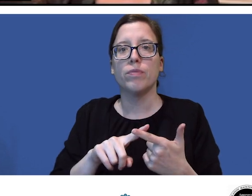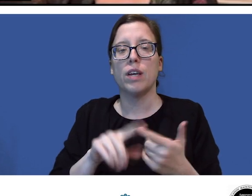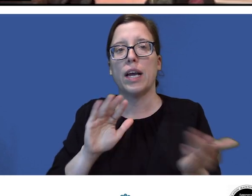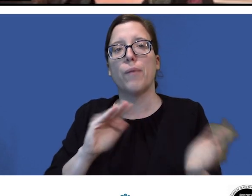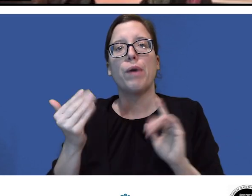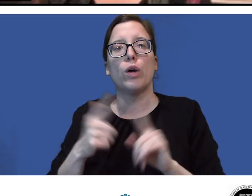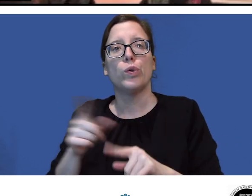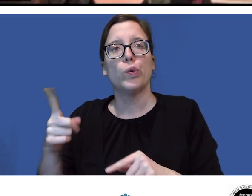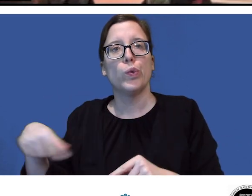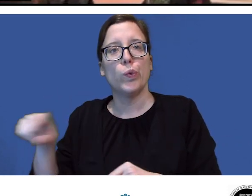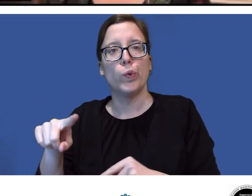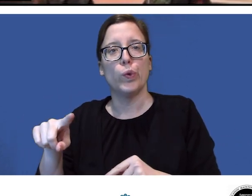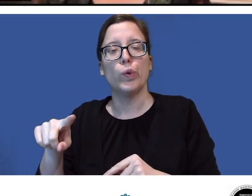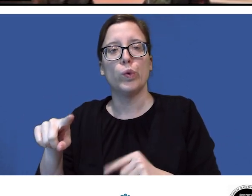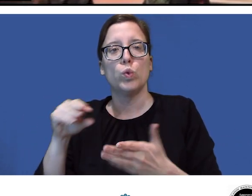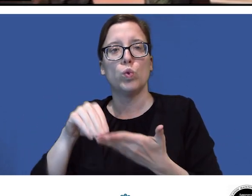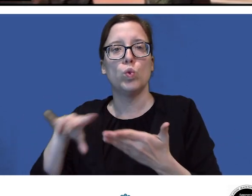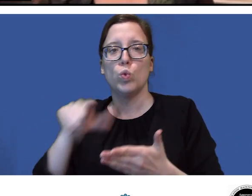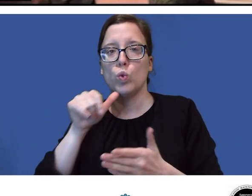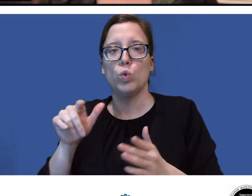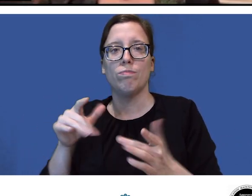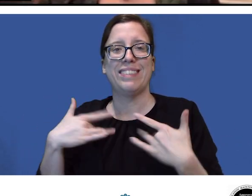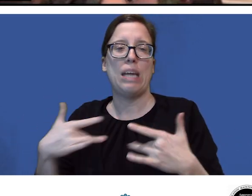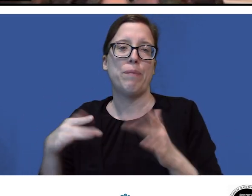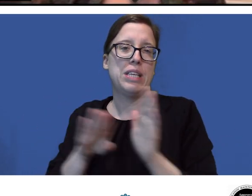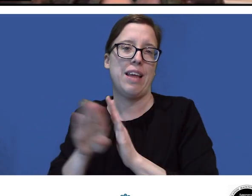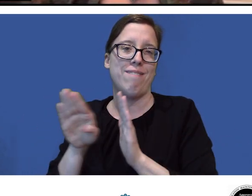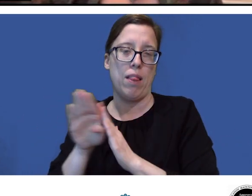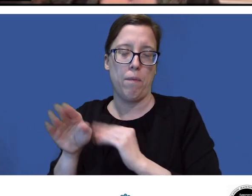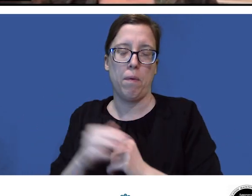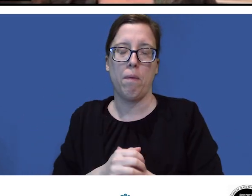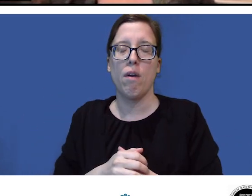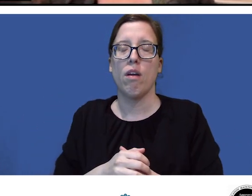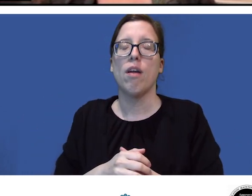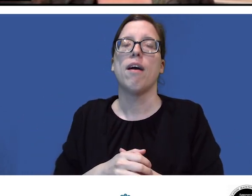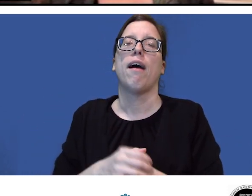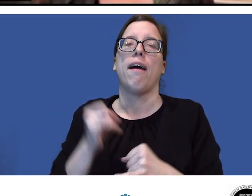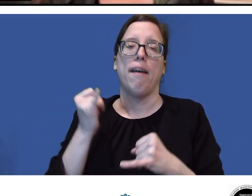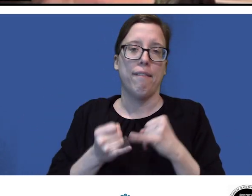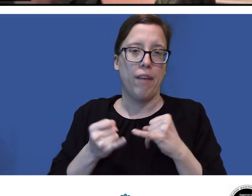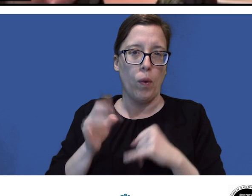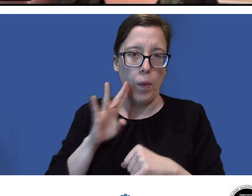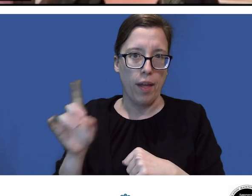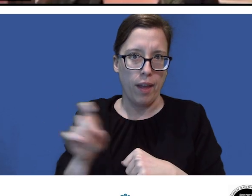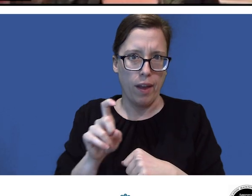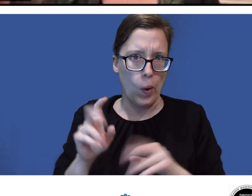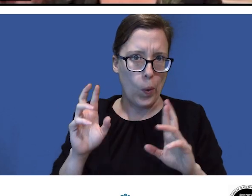And finally, I will ask you to, I hope, be able to talk about at least six things